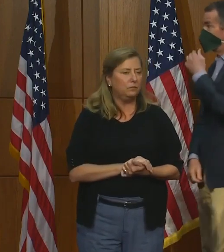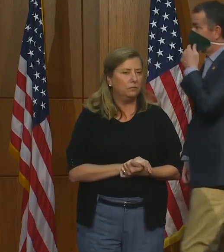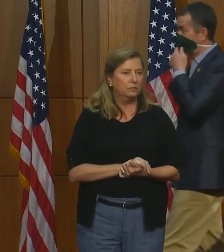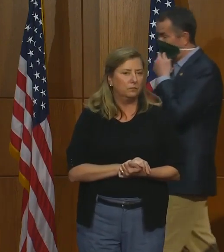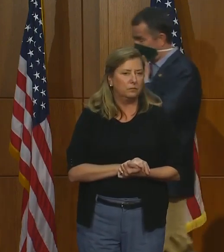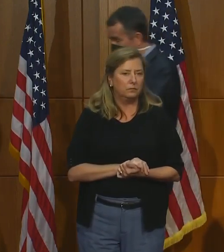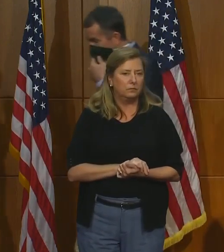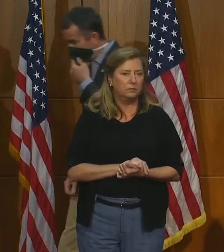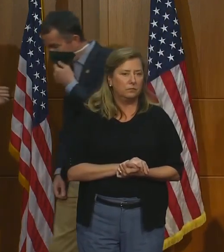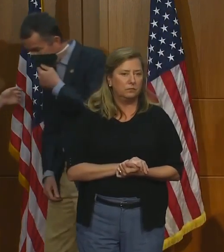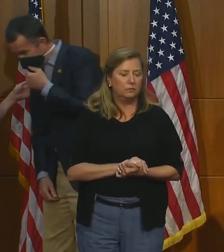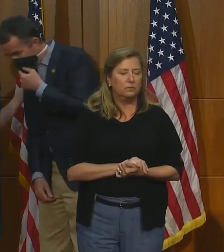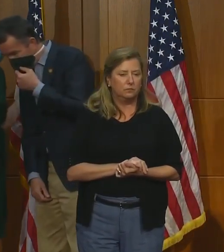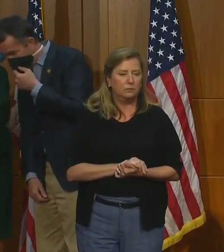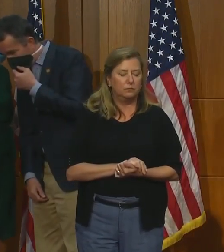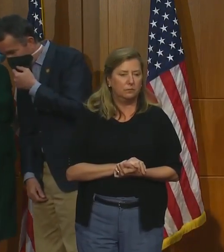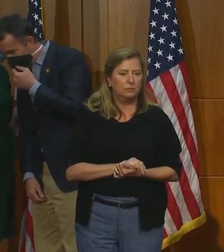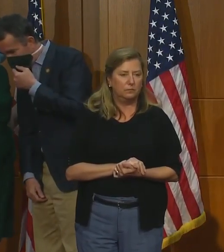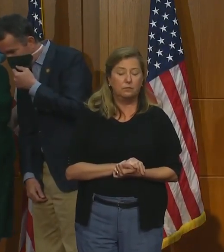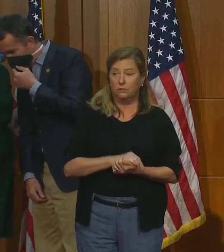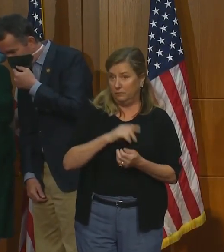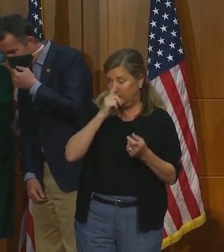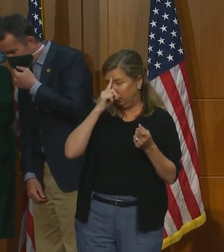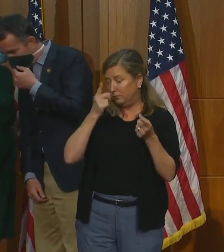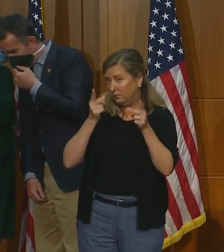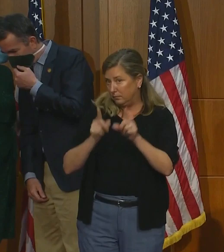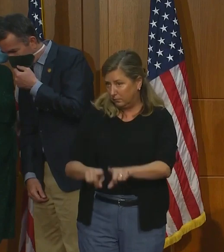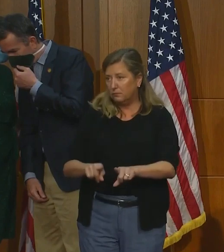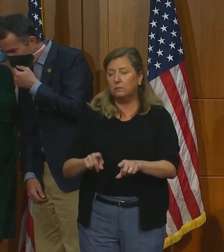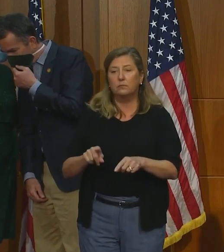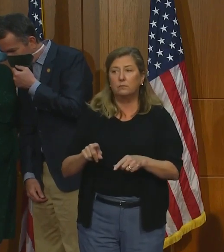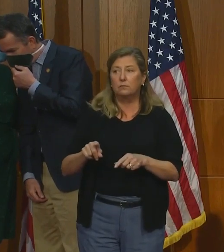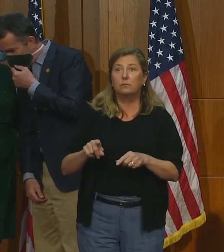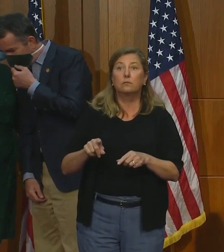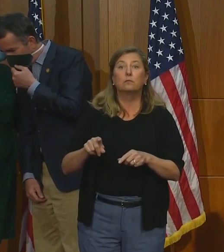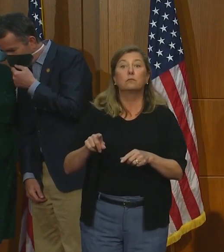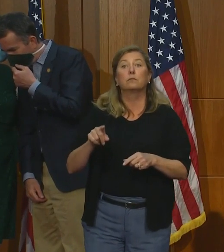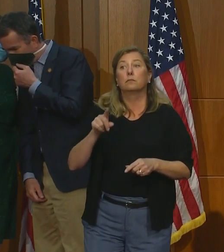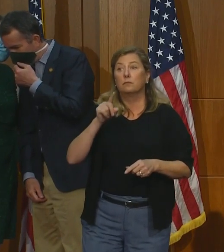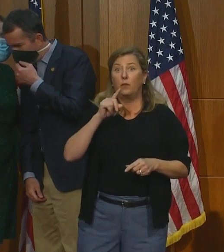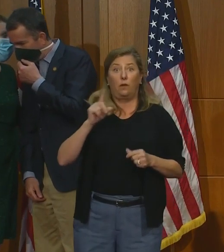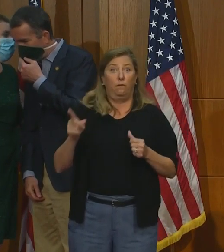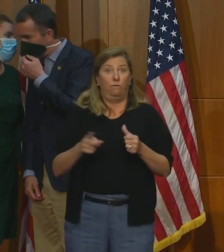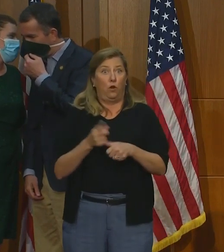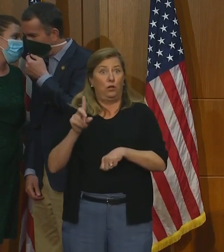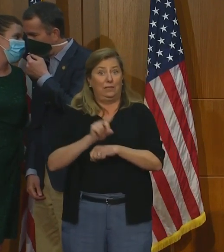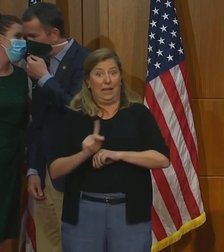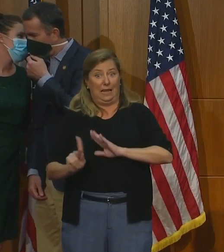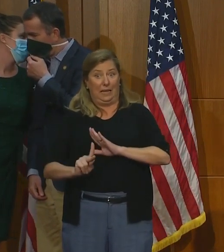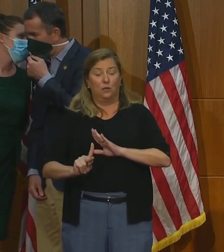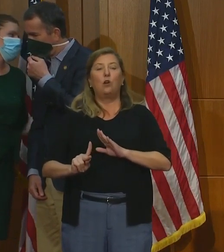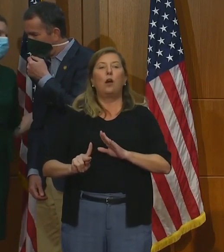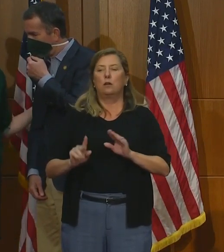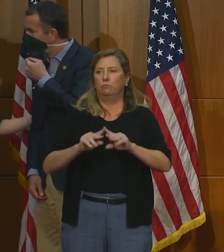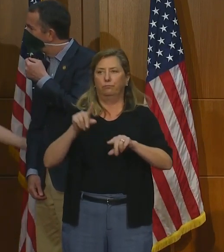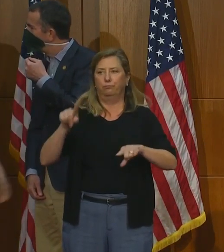THANK YOU GOVERNOR THANK YOU FOR THE QUESTION THE- FIRST ALL AGREE WITH THE GOVERNOR THAT